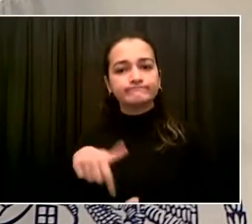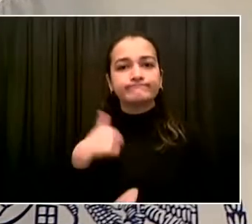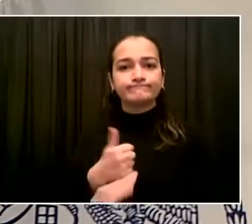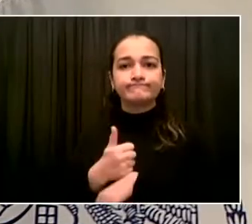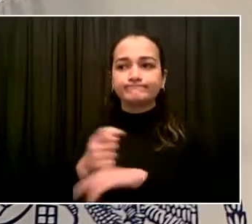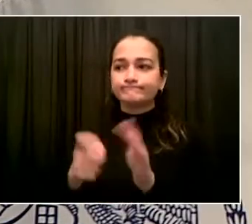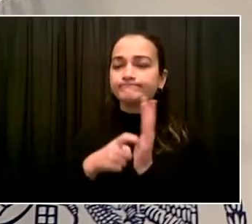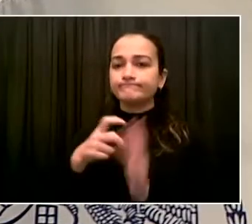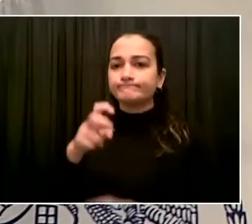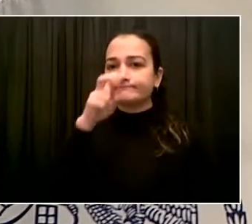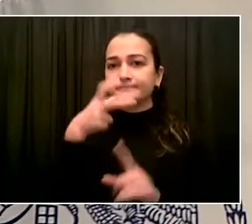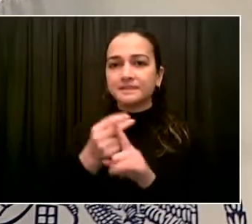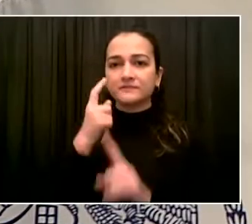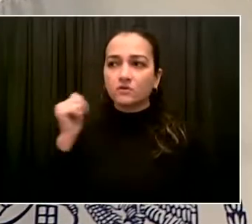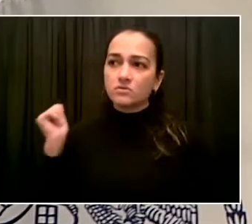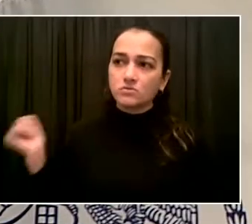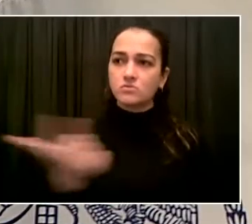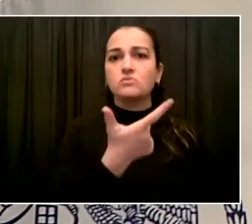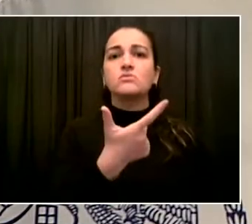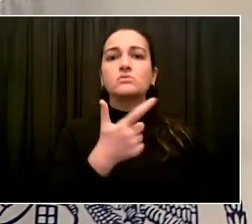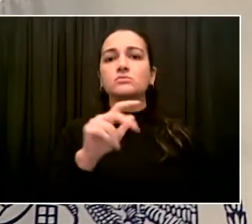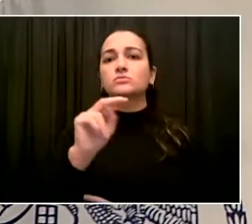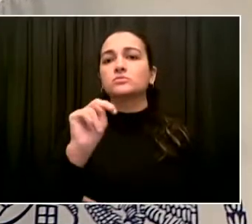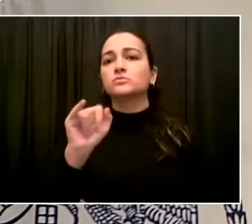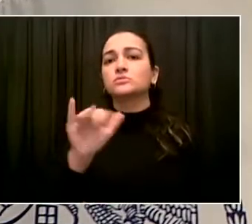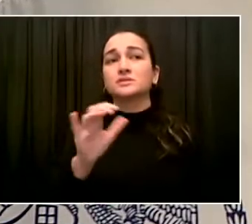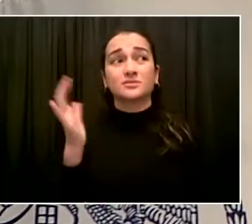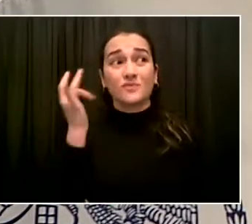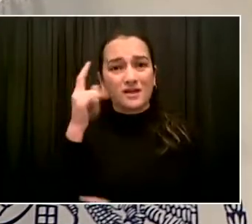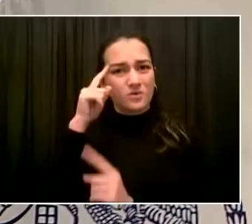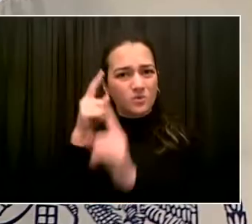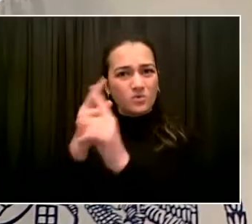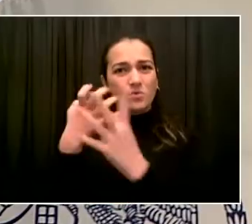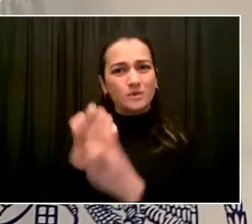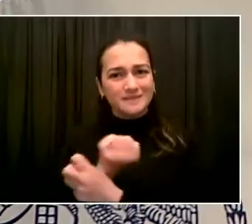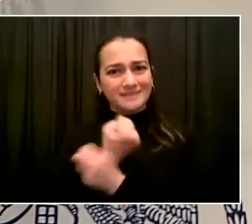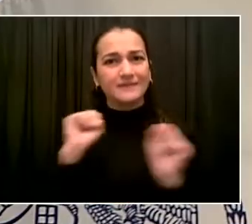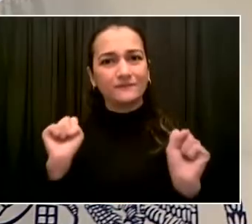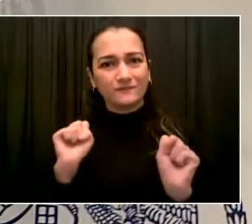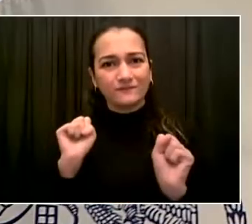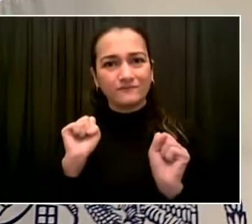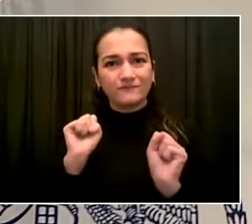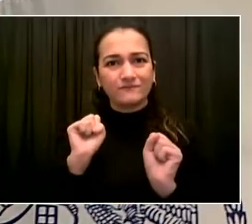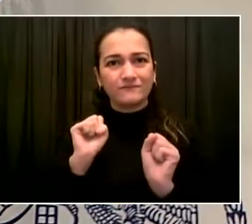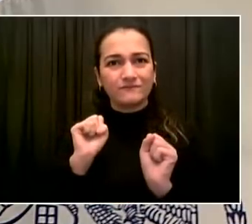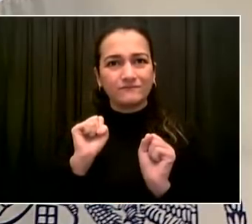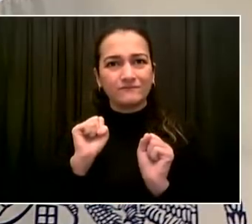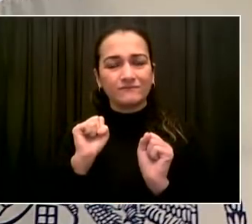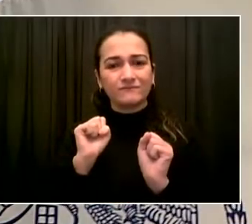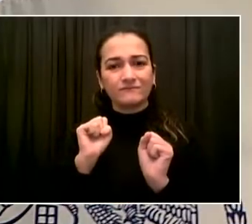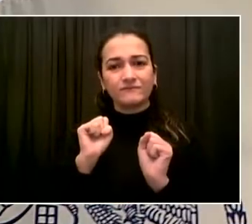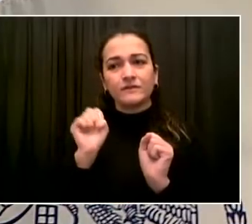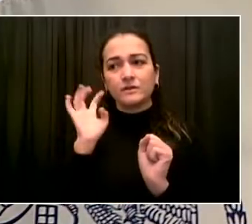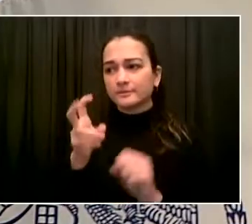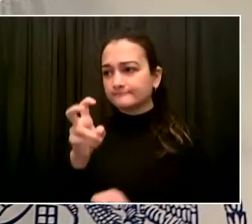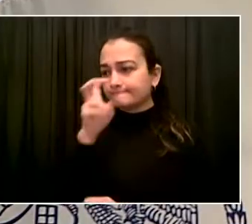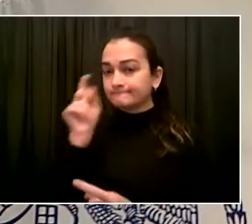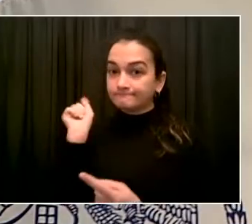IRGHT NOW THERE ARE URGENT THREATS FINACG R OUCITY AND THE MAYOR'S JOB IS TO PROTECT NEW YORKERS. THAT IS MY RESPONSIBILITY UP FROM THE VERY LAST MINUTE. HE